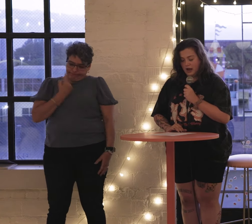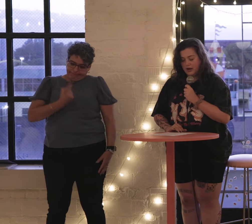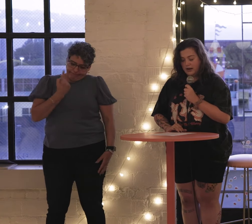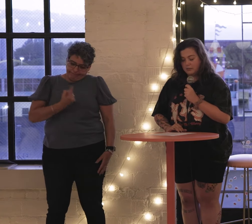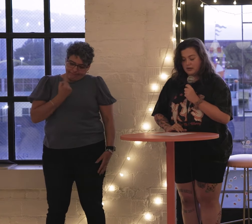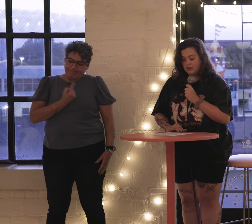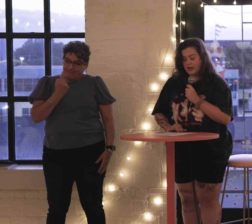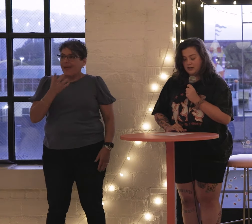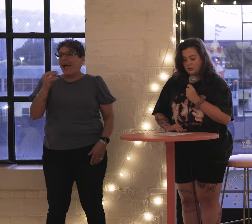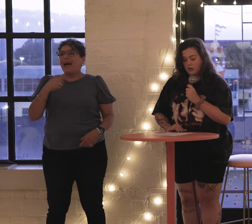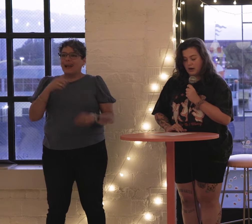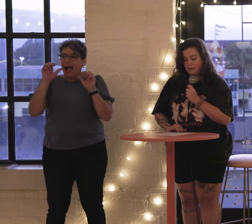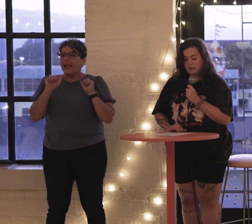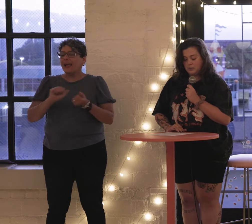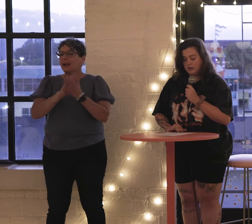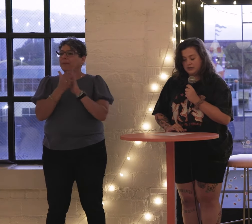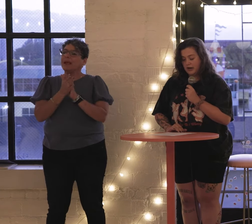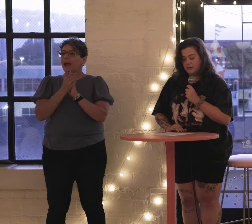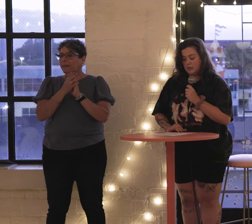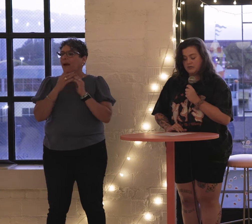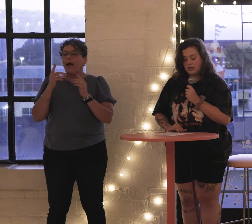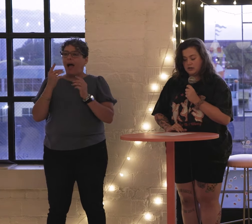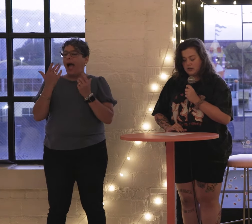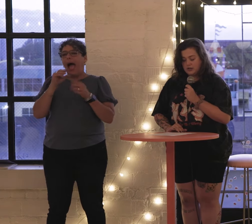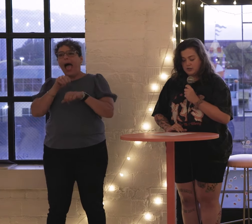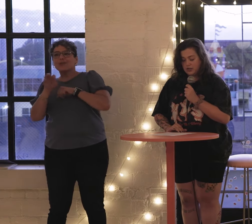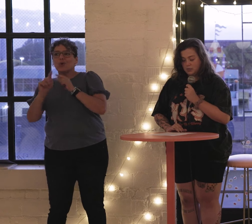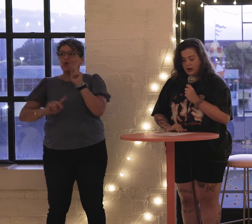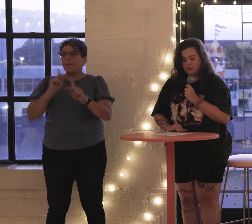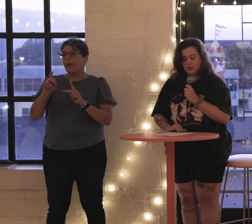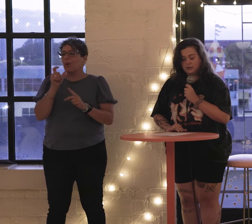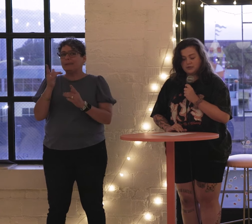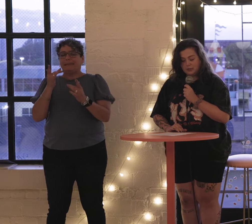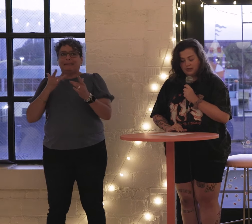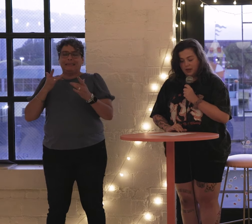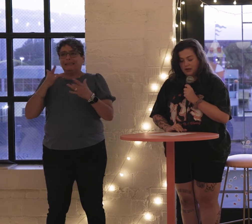And I can be a clinic escort helping people in their dire time of need, shielding them away from those who scream at them.